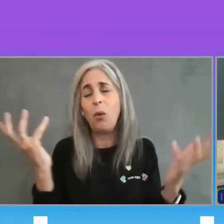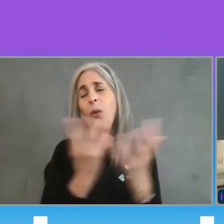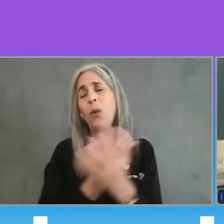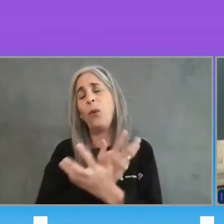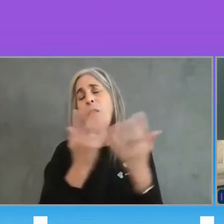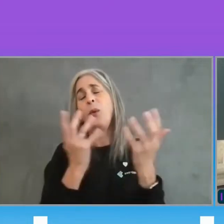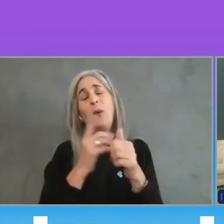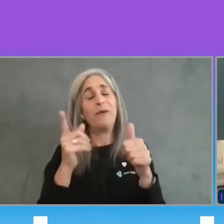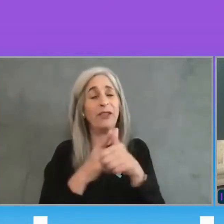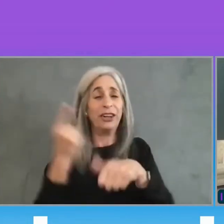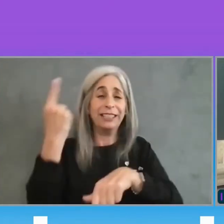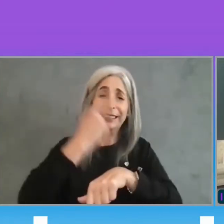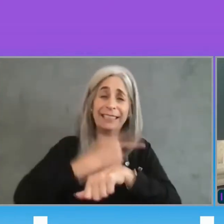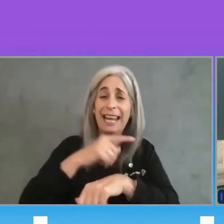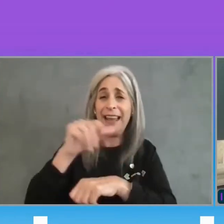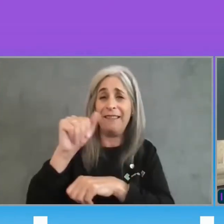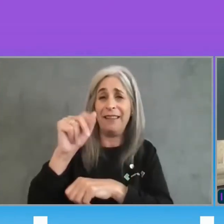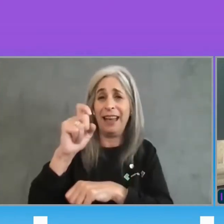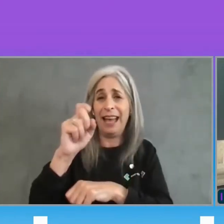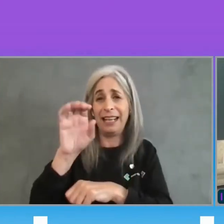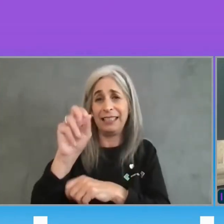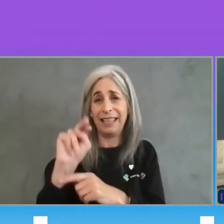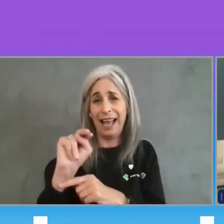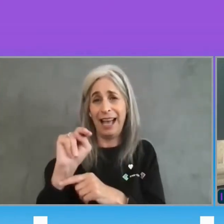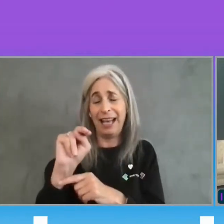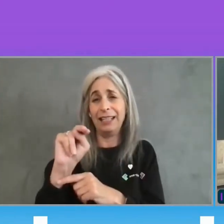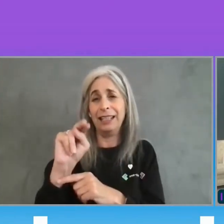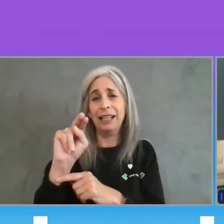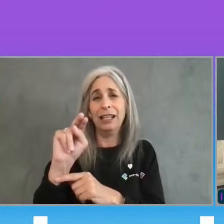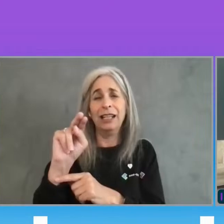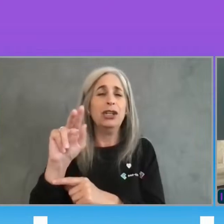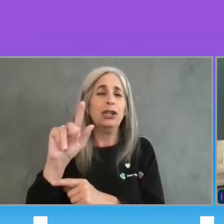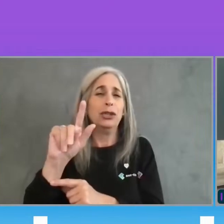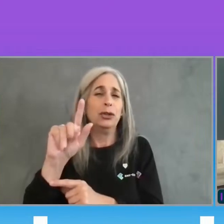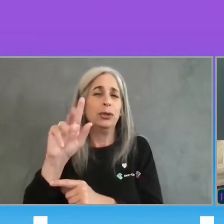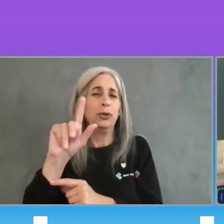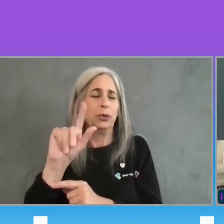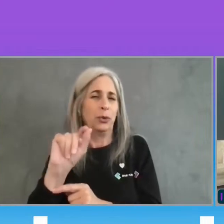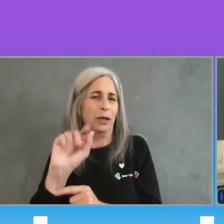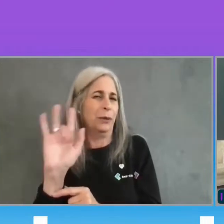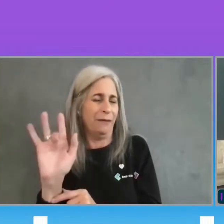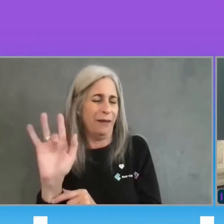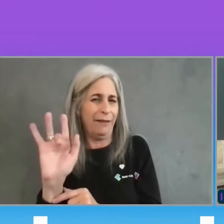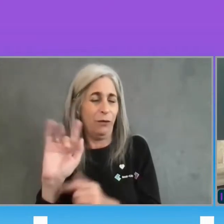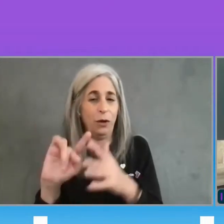amazing first day of Axe-con